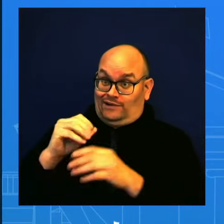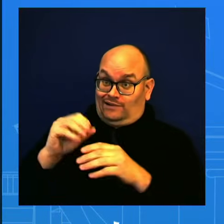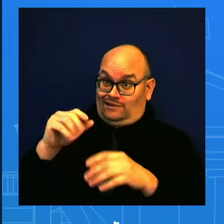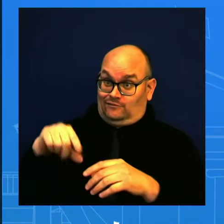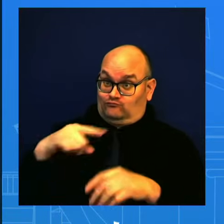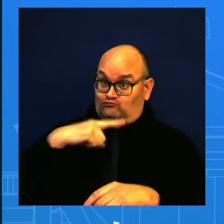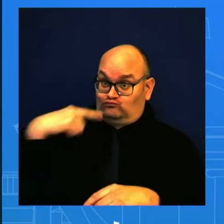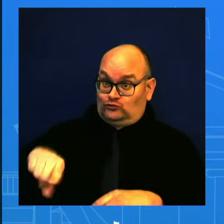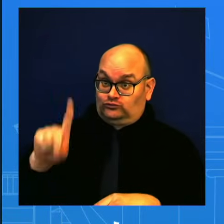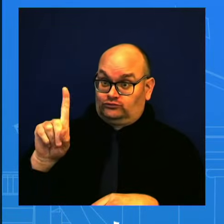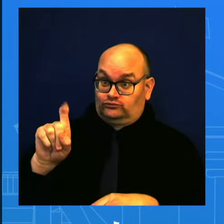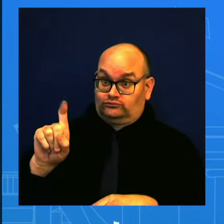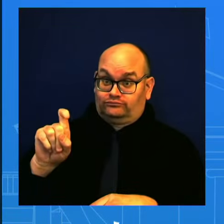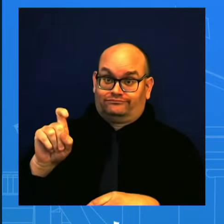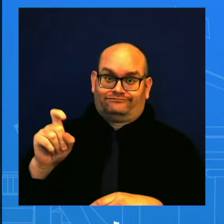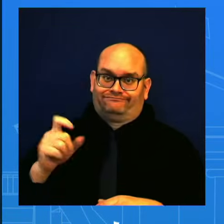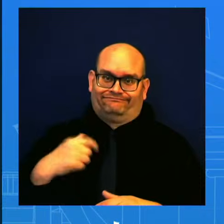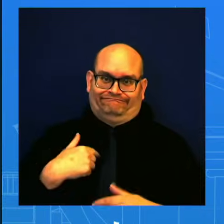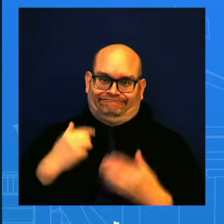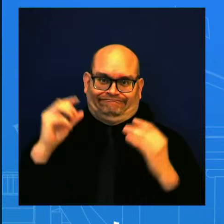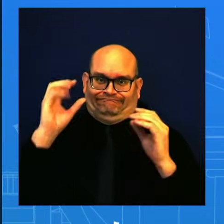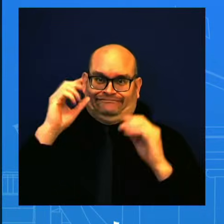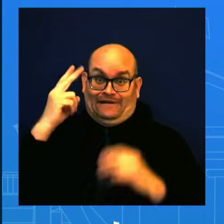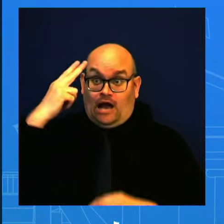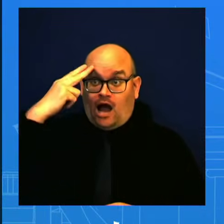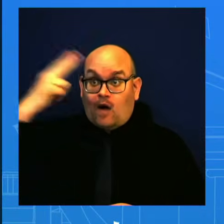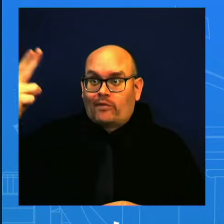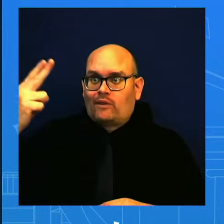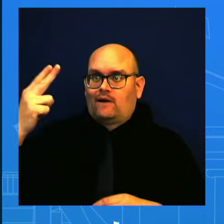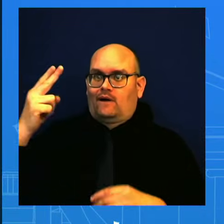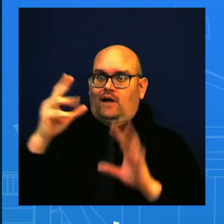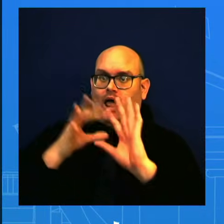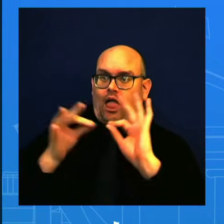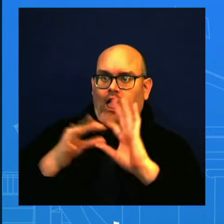I kind of read a little bit from the statement today. I don't have anything else to add.